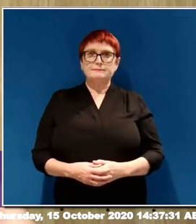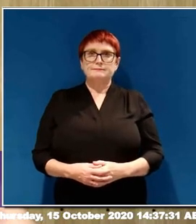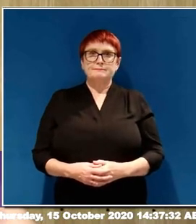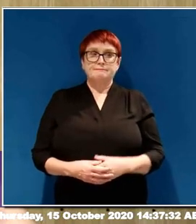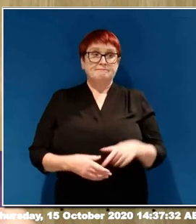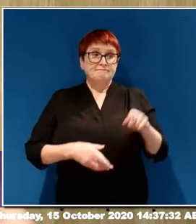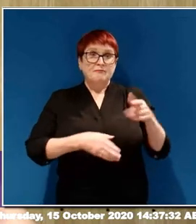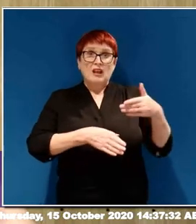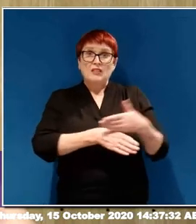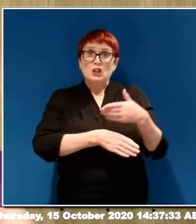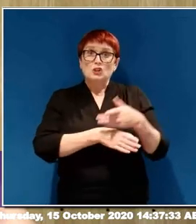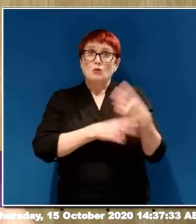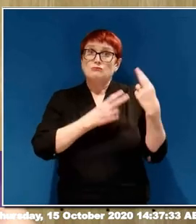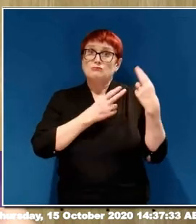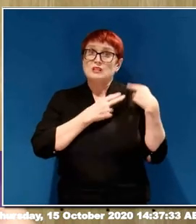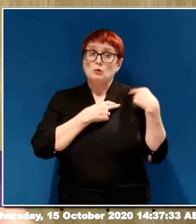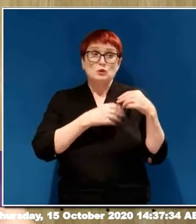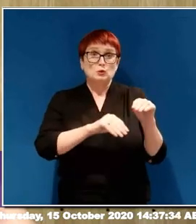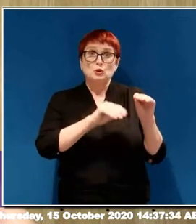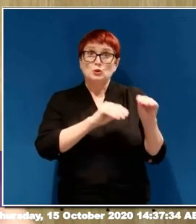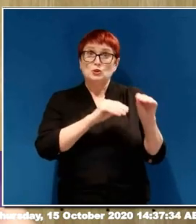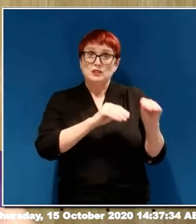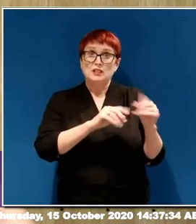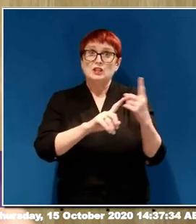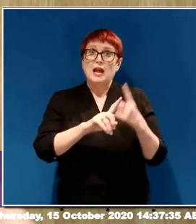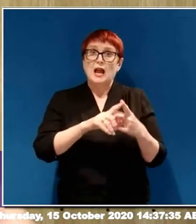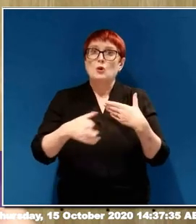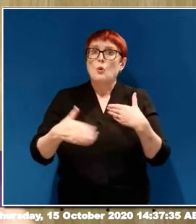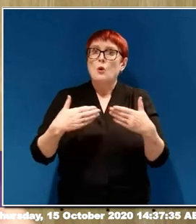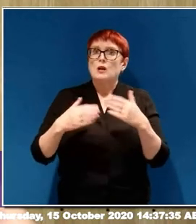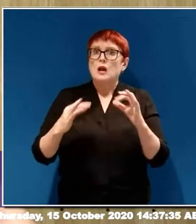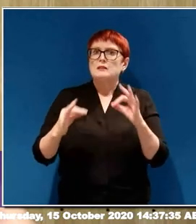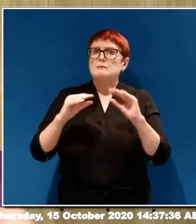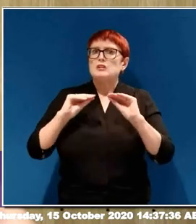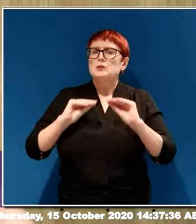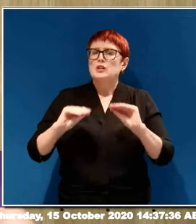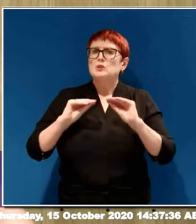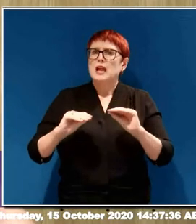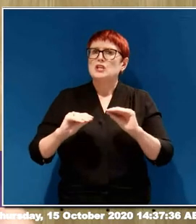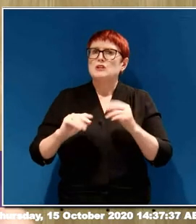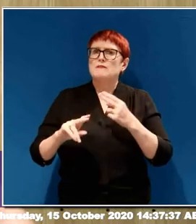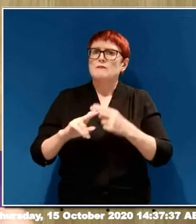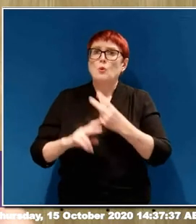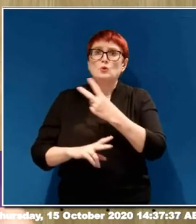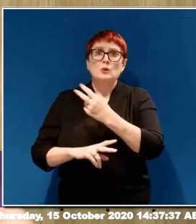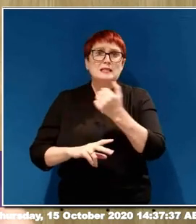the special education needs for 26 students aged 4 through 15? Yes.